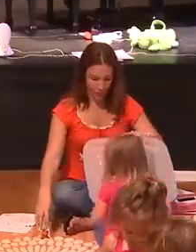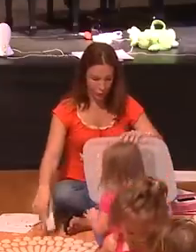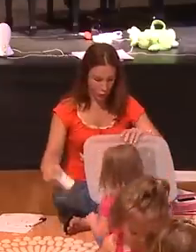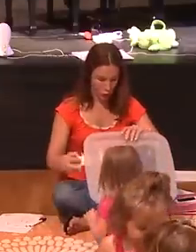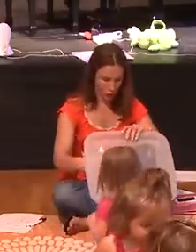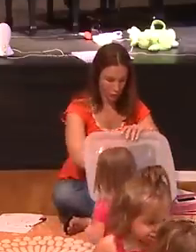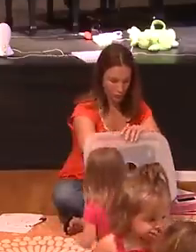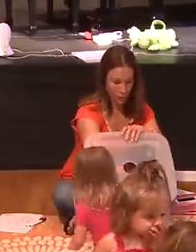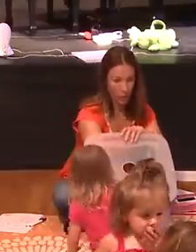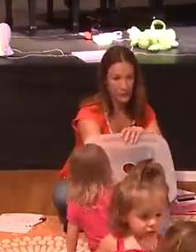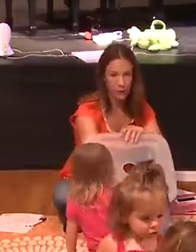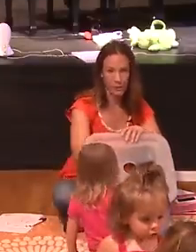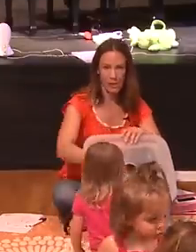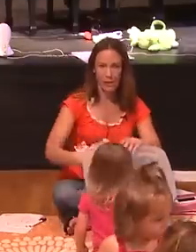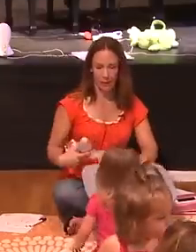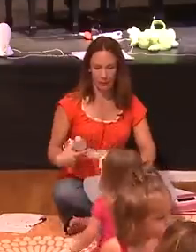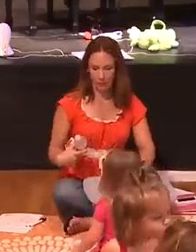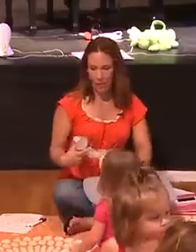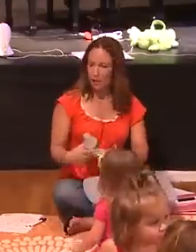So that's juice, but I want to see your signing.